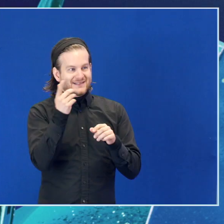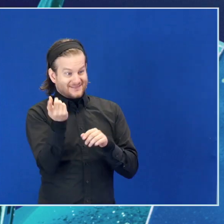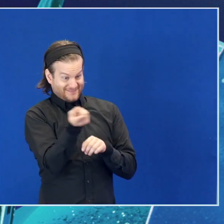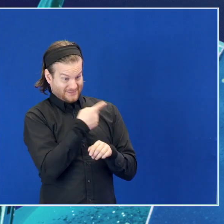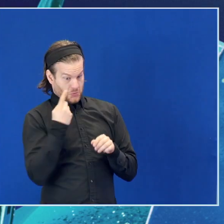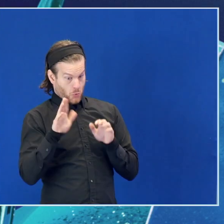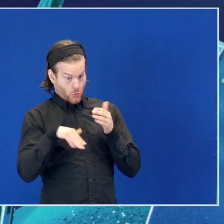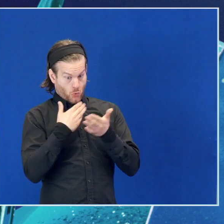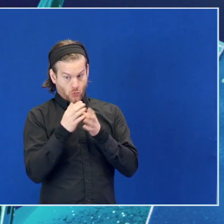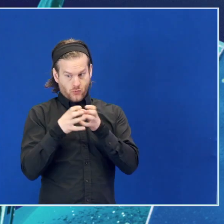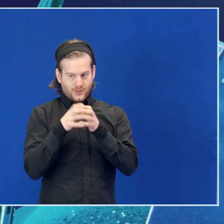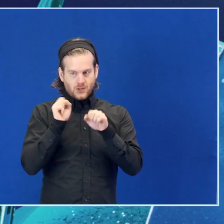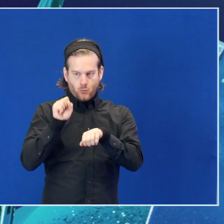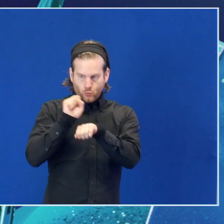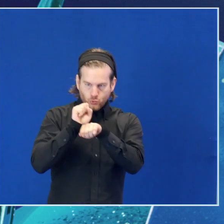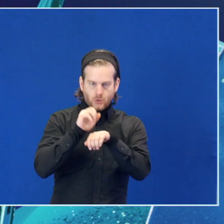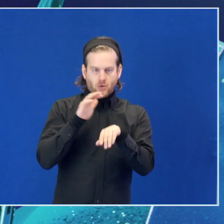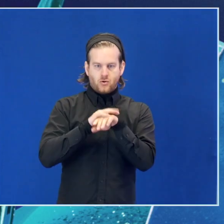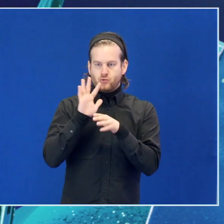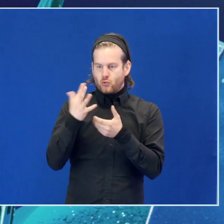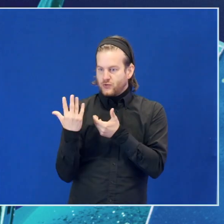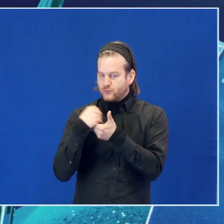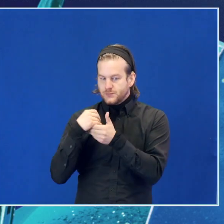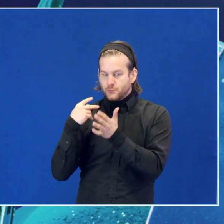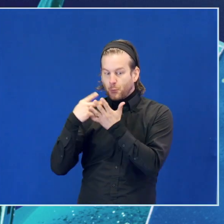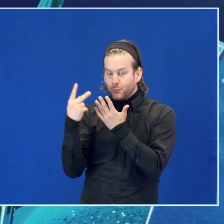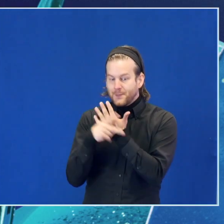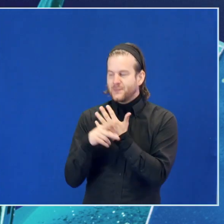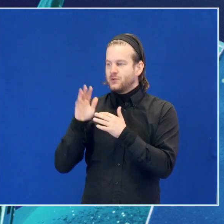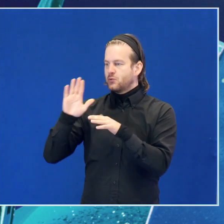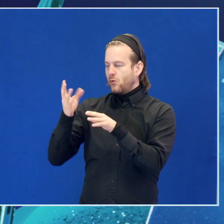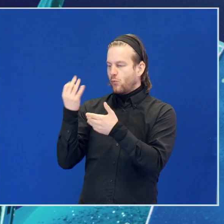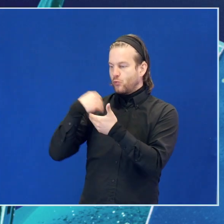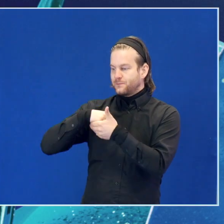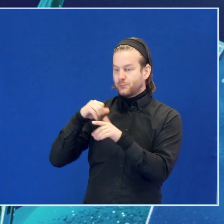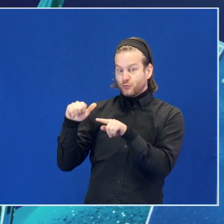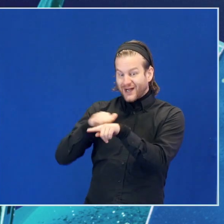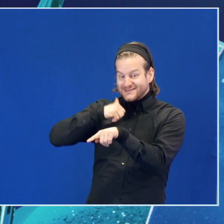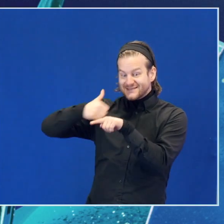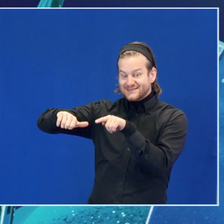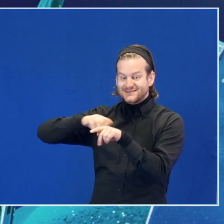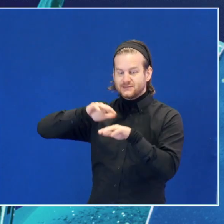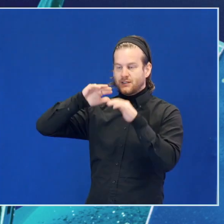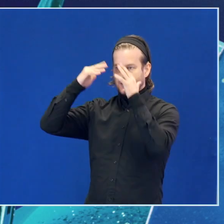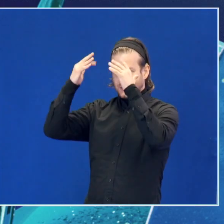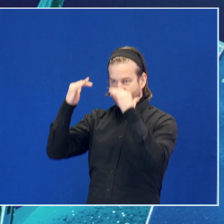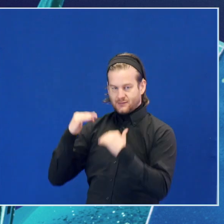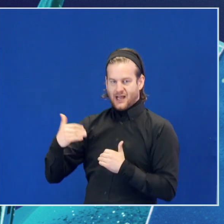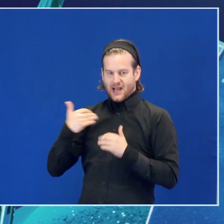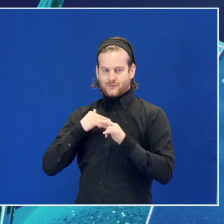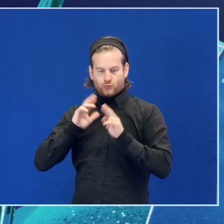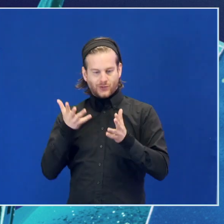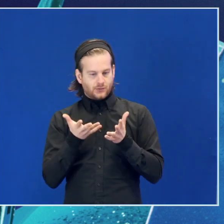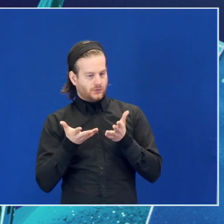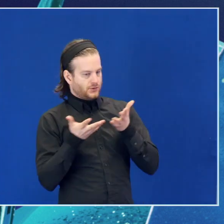with those teams that benefit all of your employees. And I think that's really a unique and special way to get started.